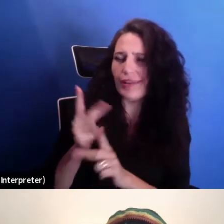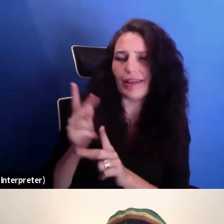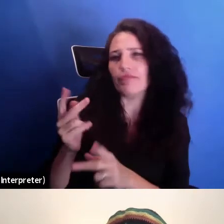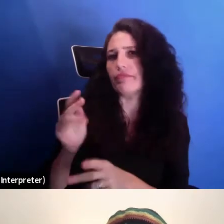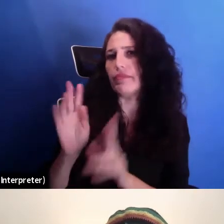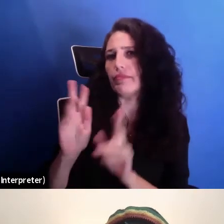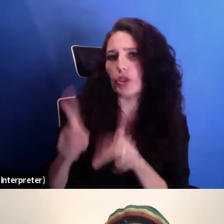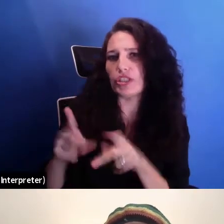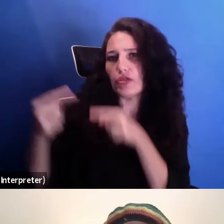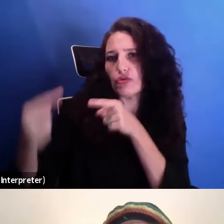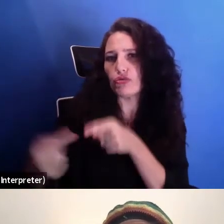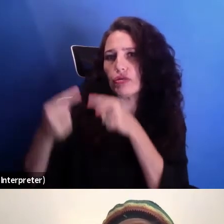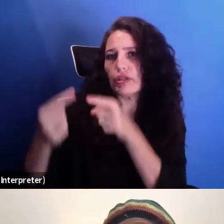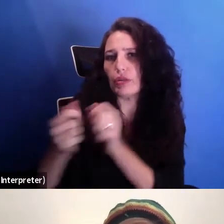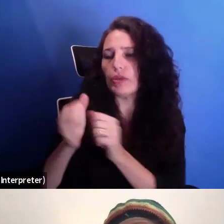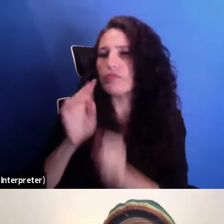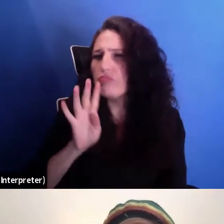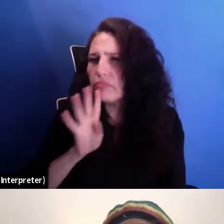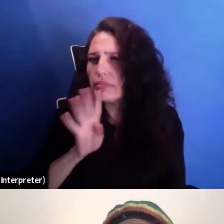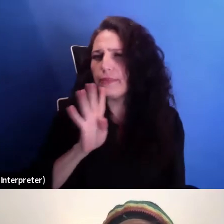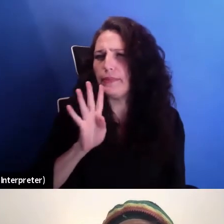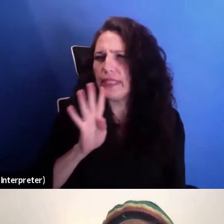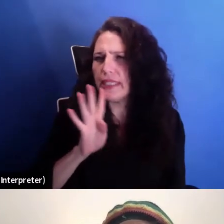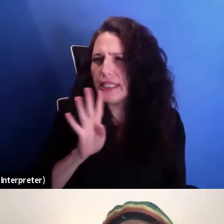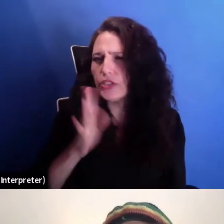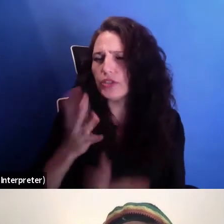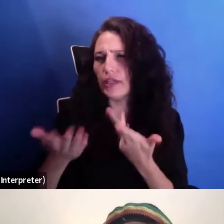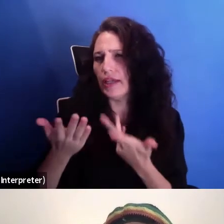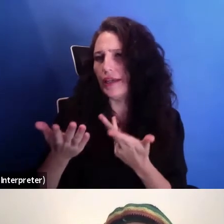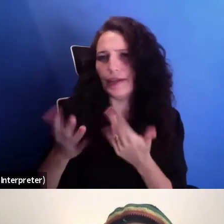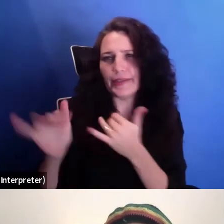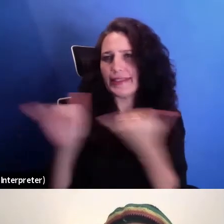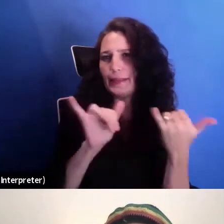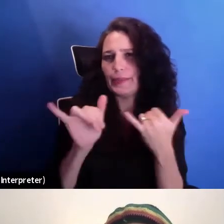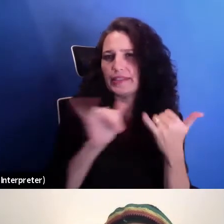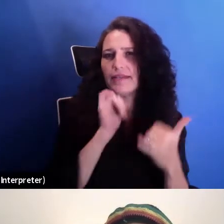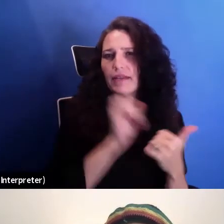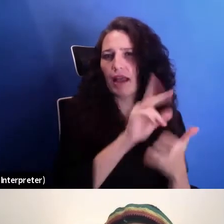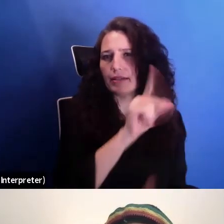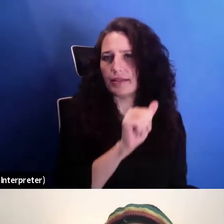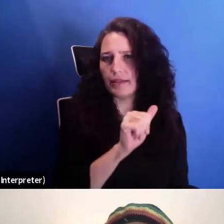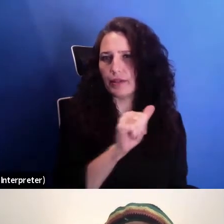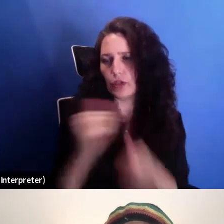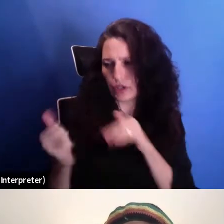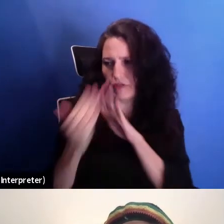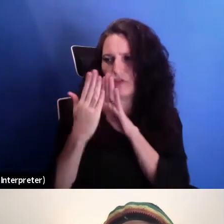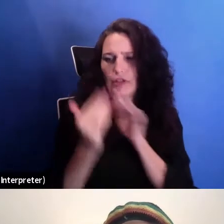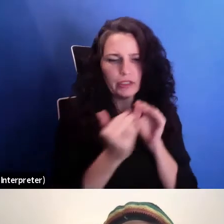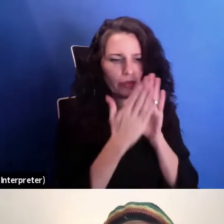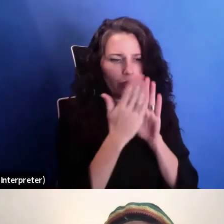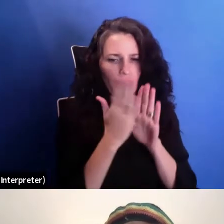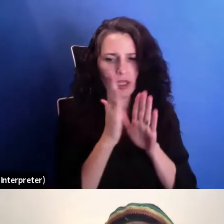be confronted with their own bias and their own discomfort and then form bonds and make friends. And by the end of the summer,